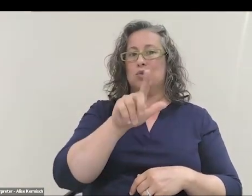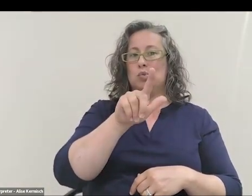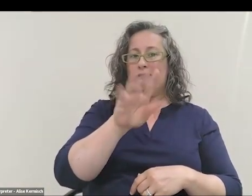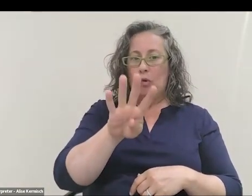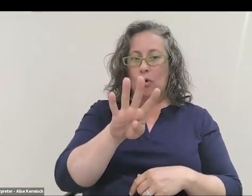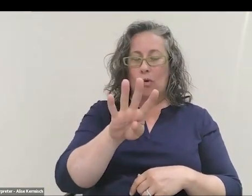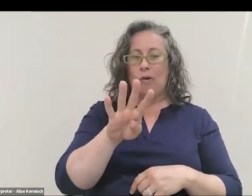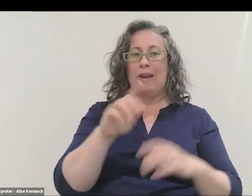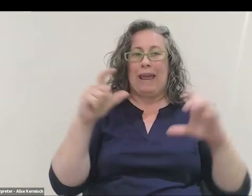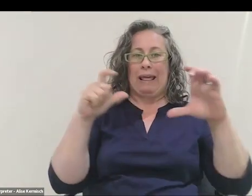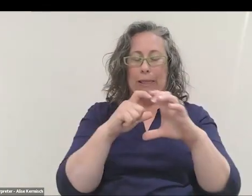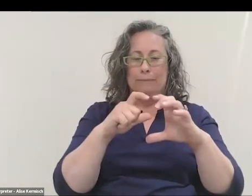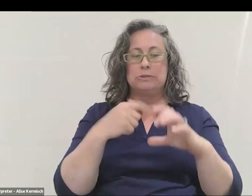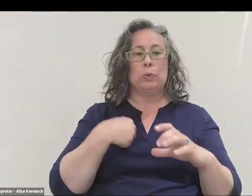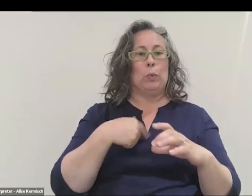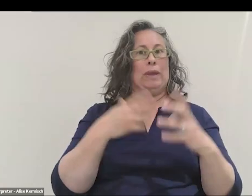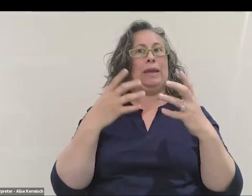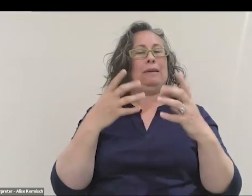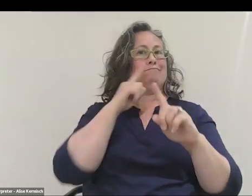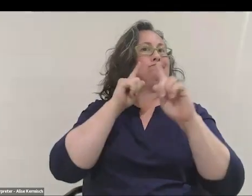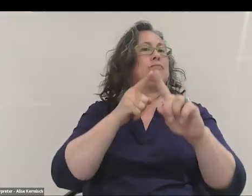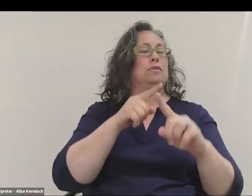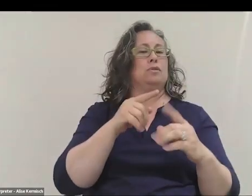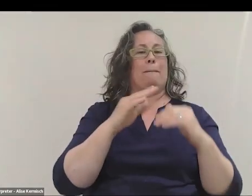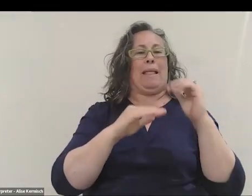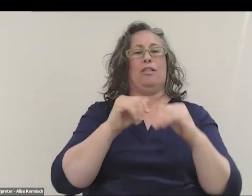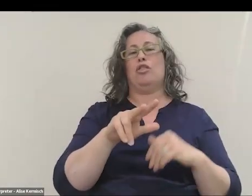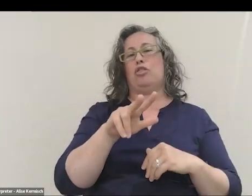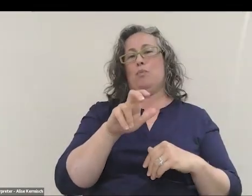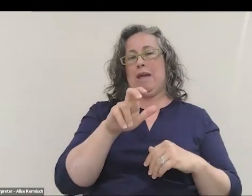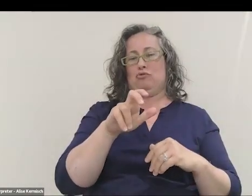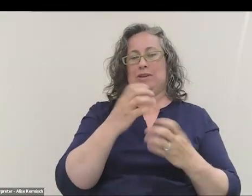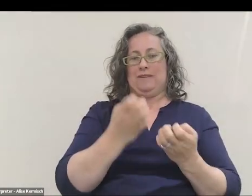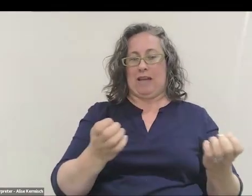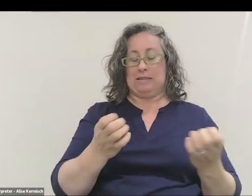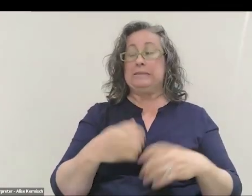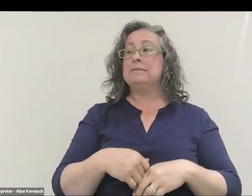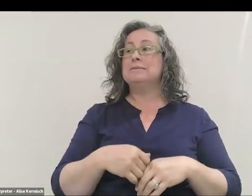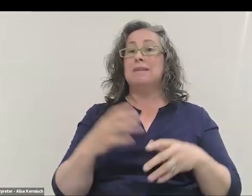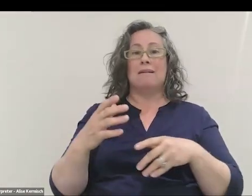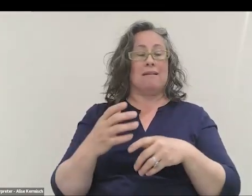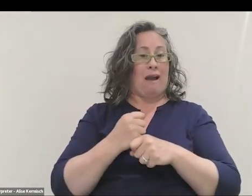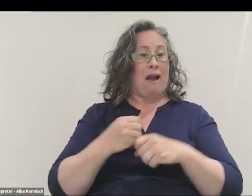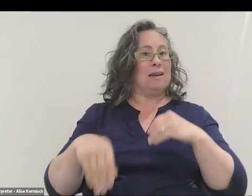We started, we wanted to build 300 devices. Then we got additional funding, and we wanted to build more.